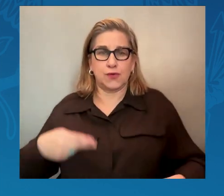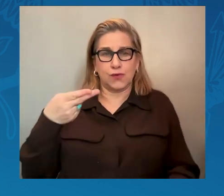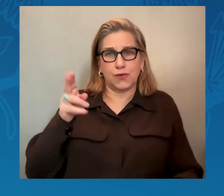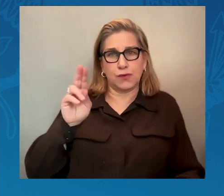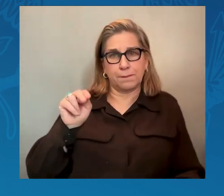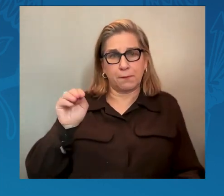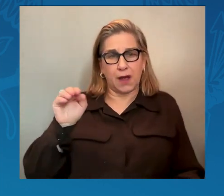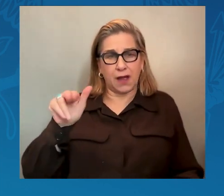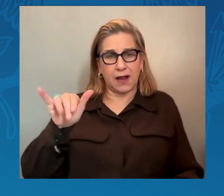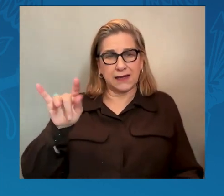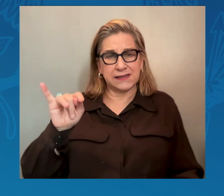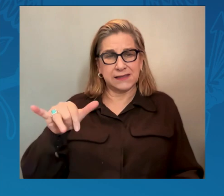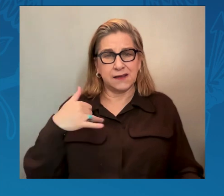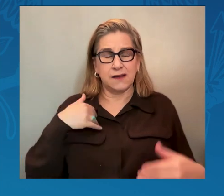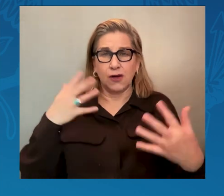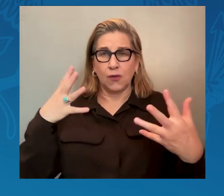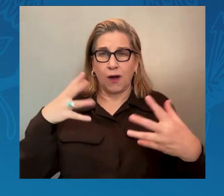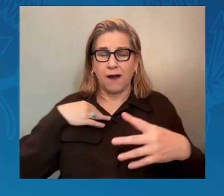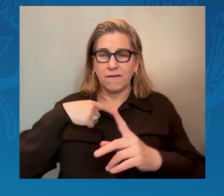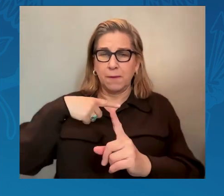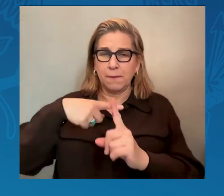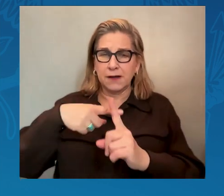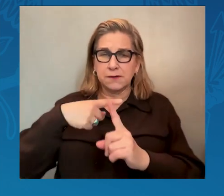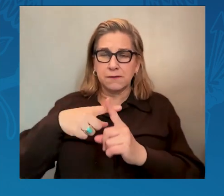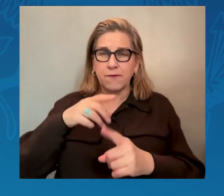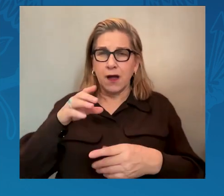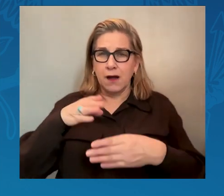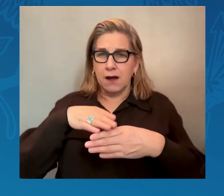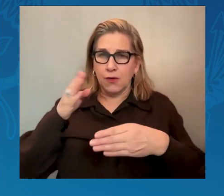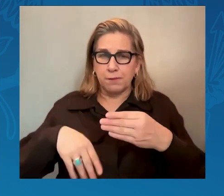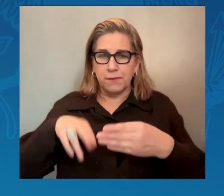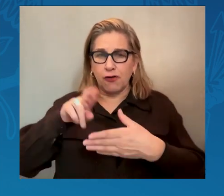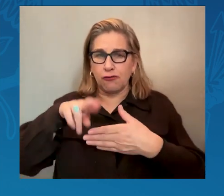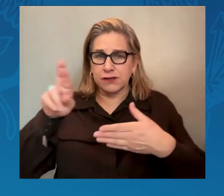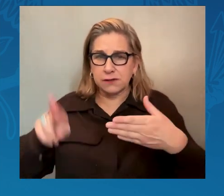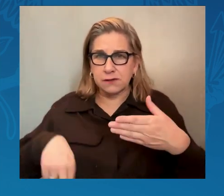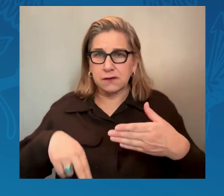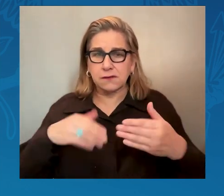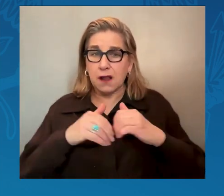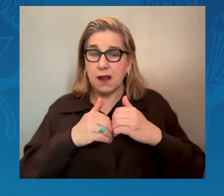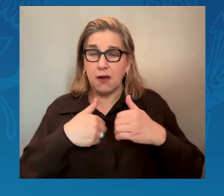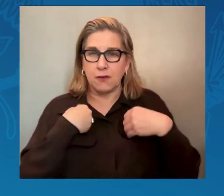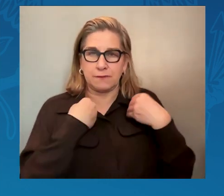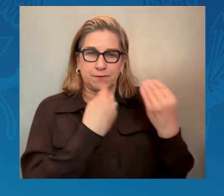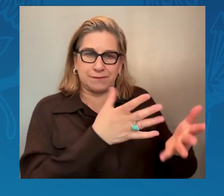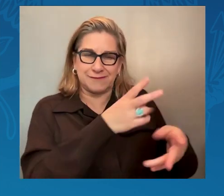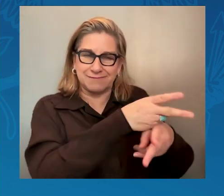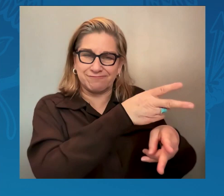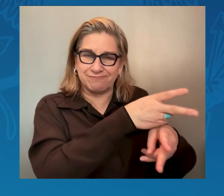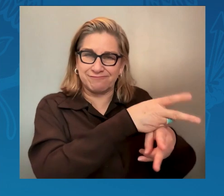we must see her then as a whole human being, which is why we have gathered the leaders that are here today